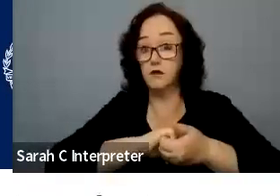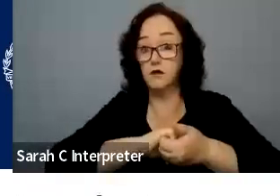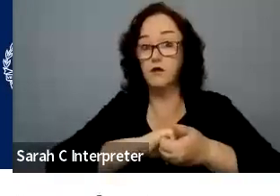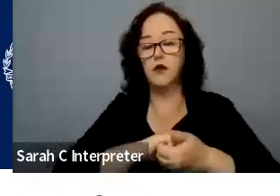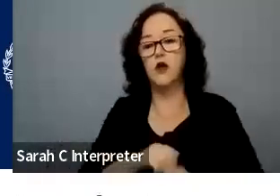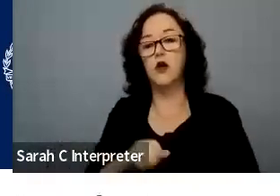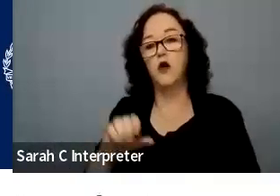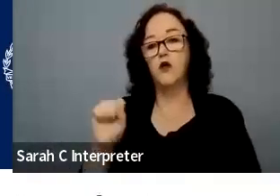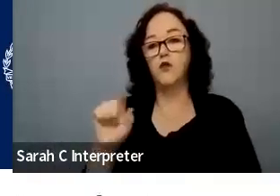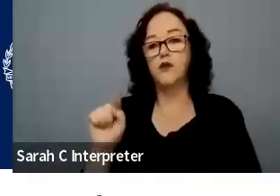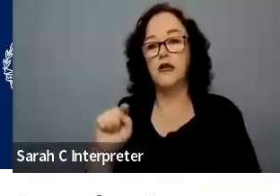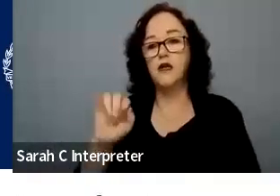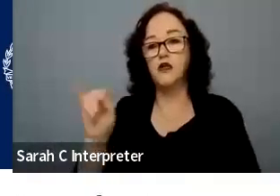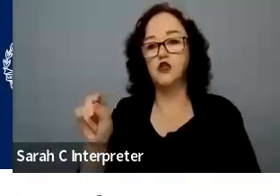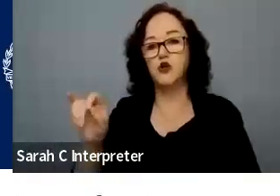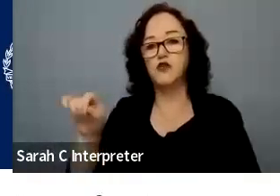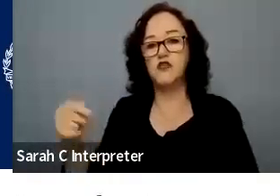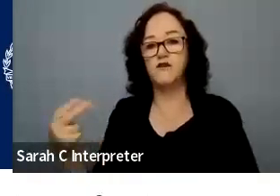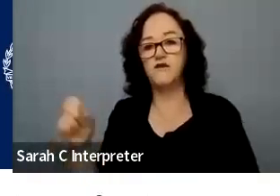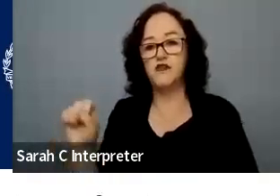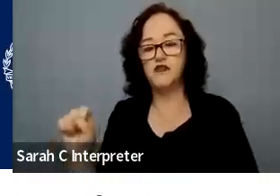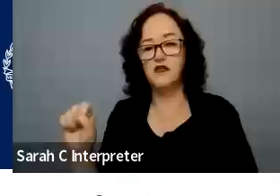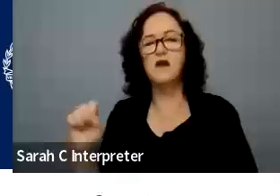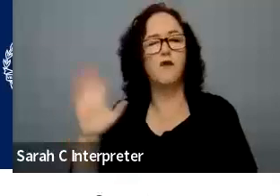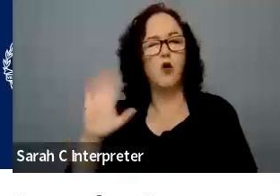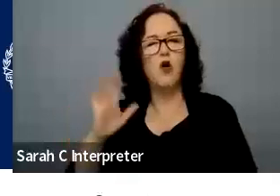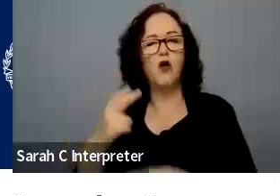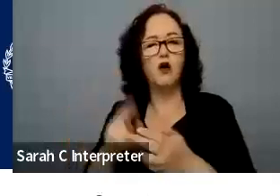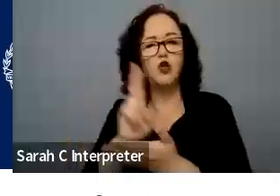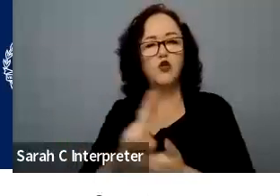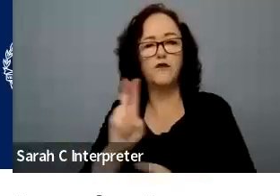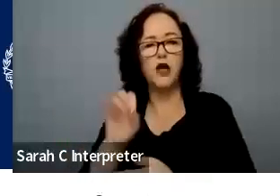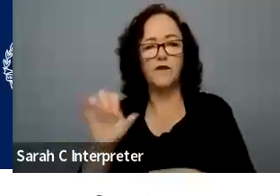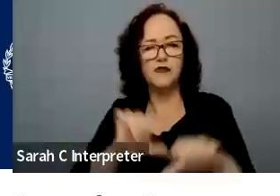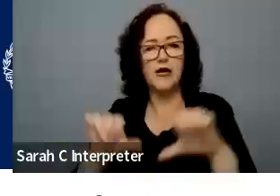University, used to be called the University of Sciences there has been long-term collaboration